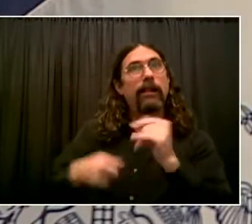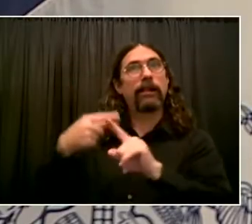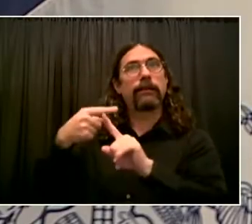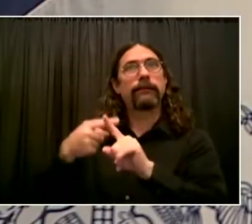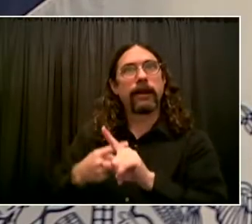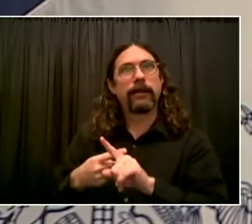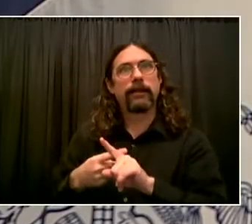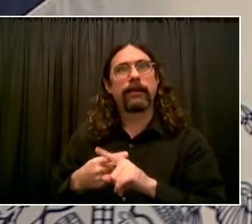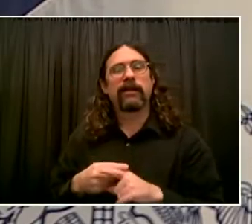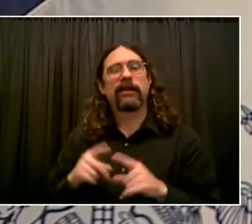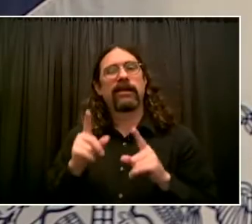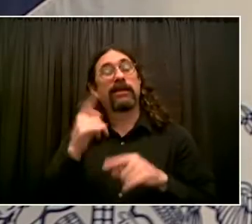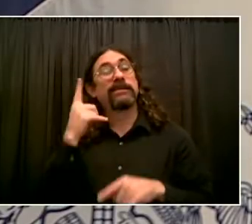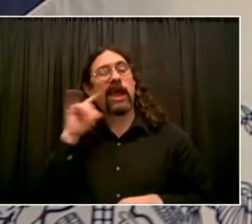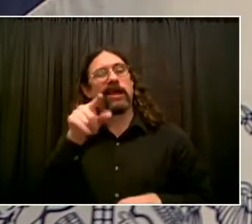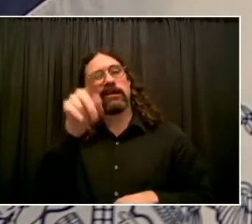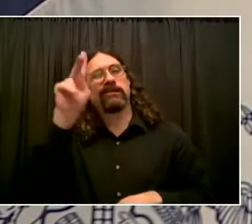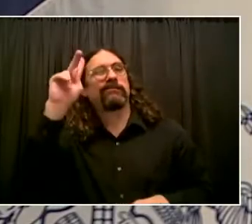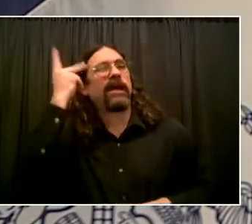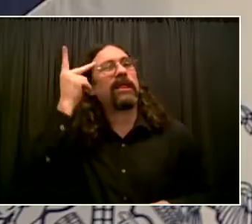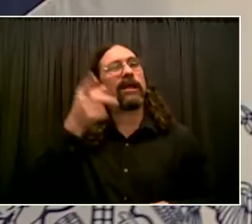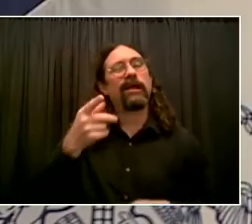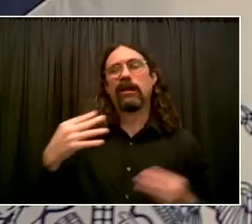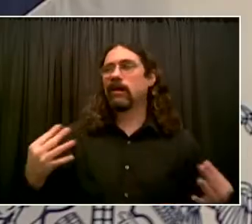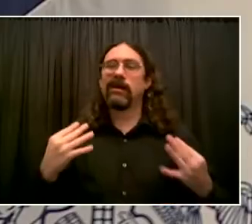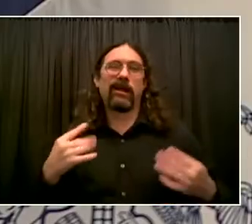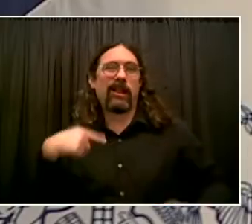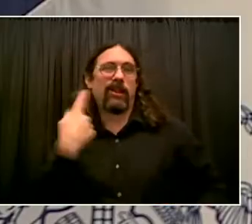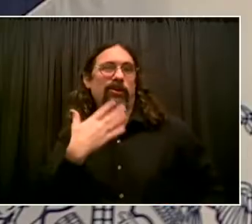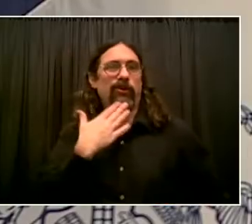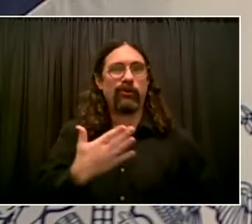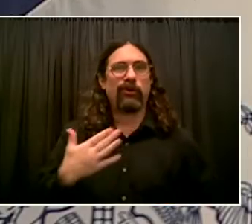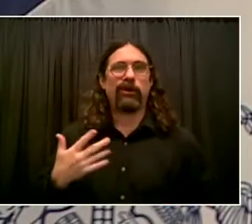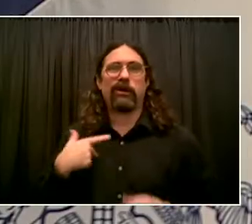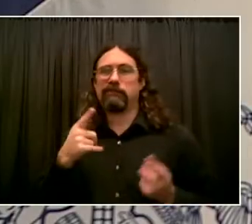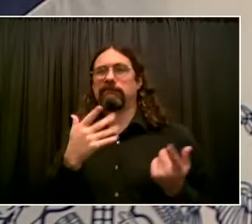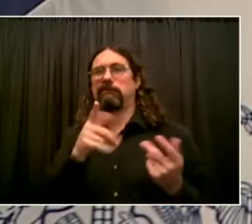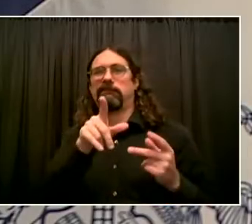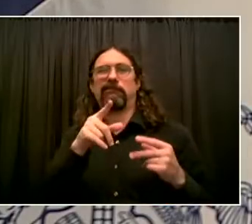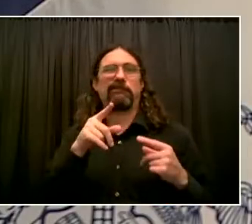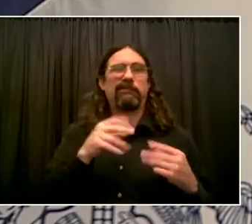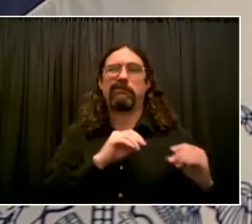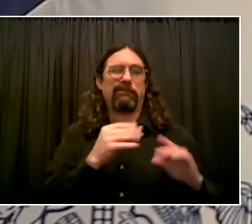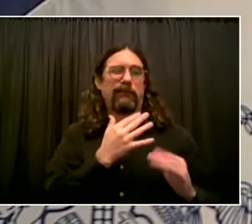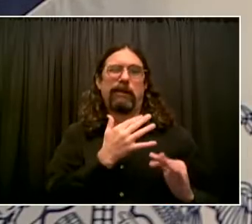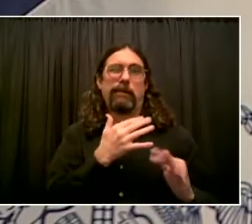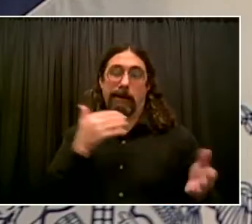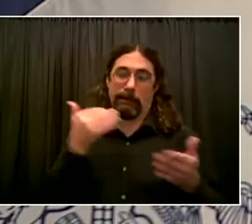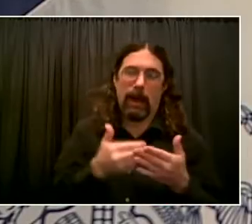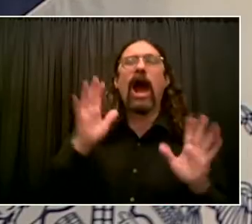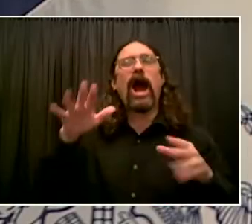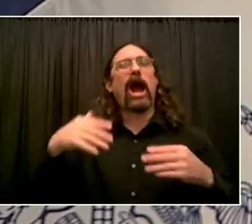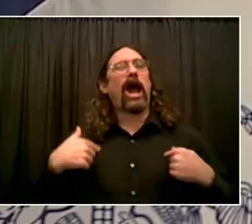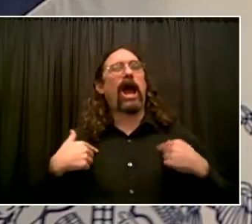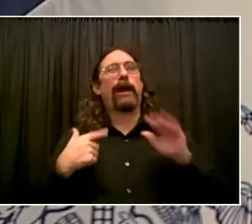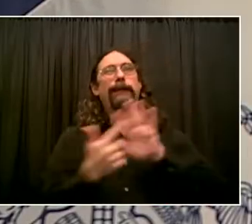DONORS FOR YOUR FUTURE IN